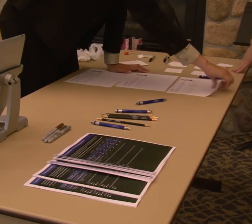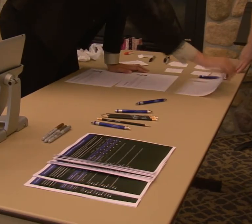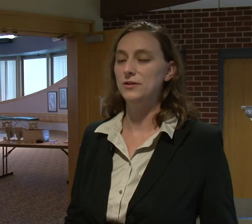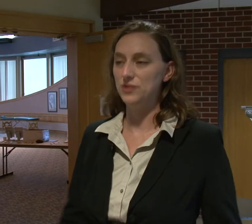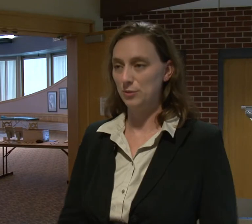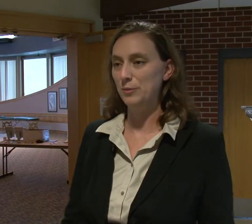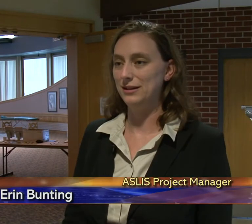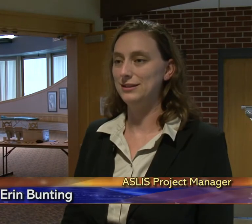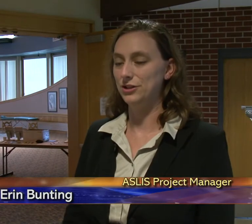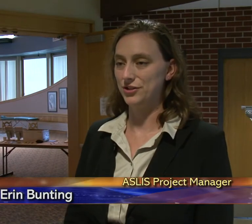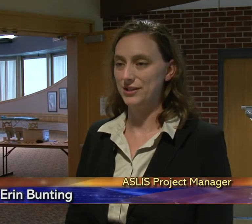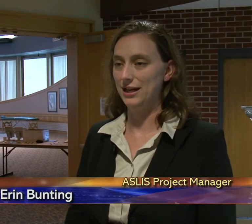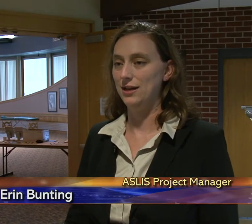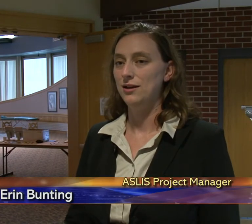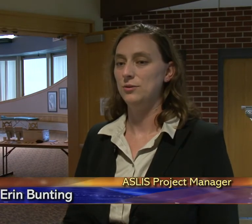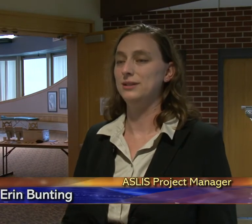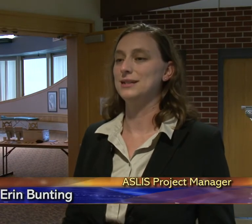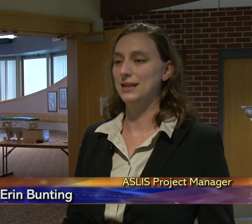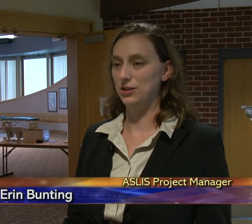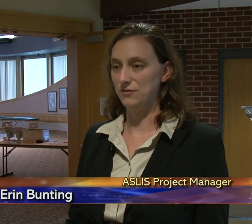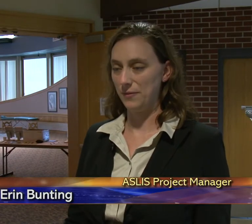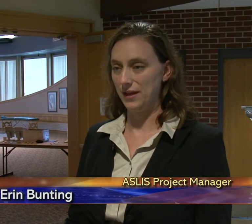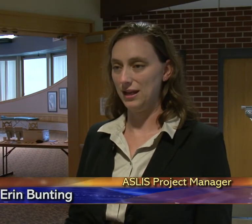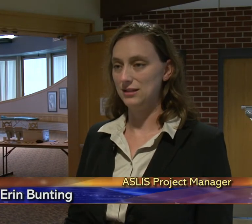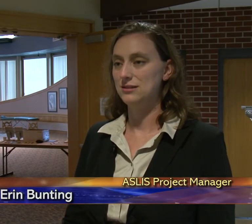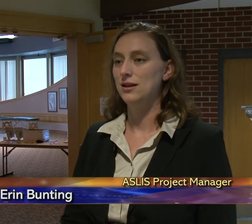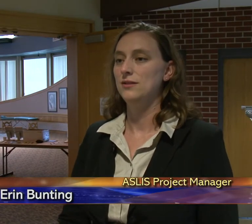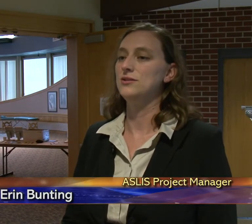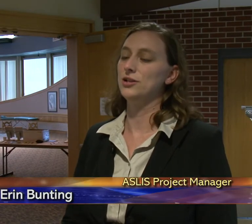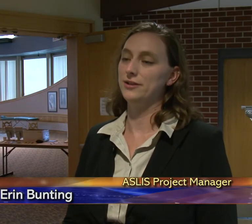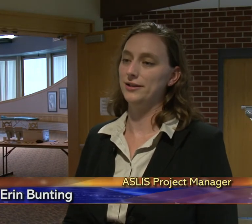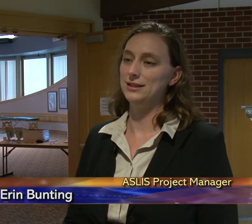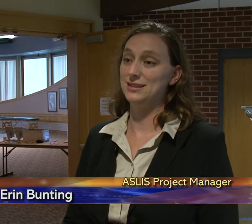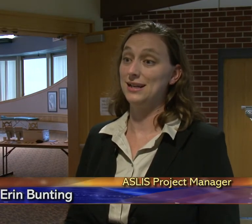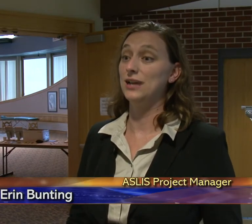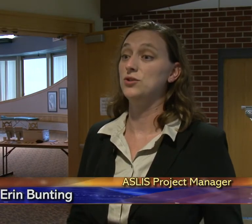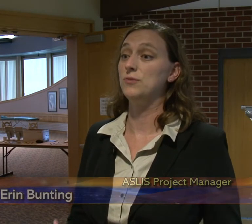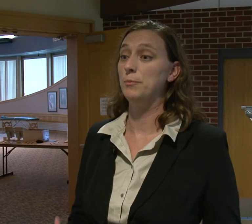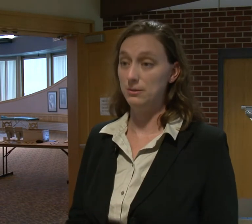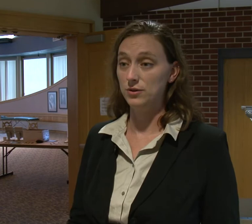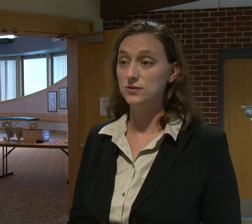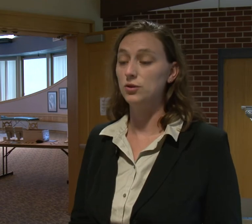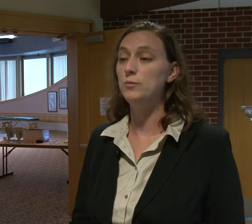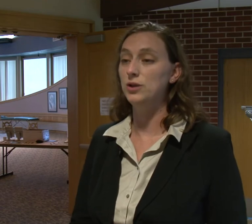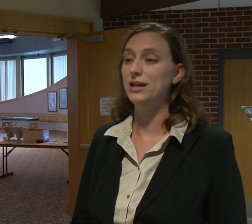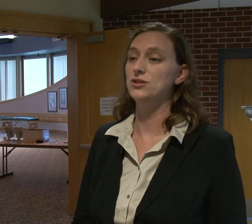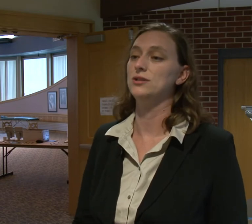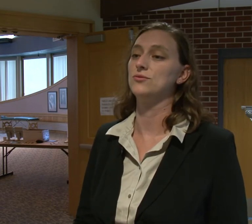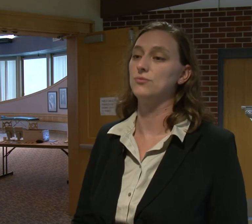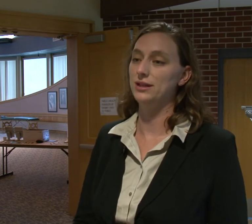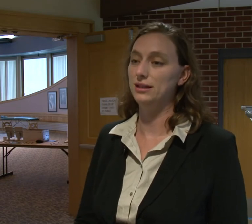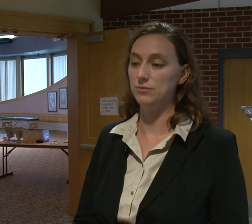Erin Bunting: Losing your mobility or sight will disconnect you from things. Losing your hearing disconnects you from people so communication is really important.